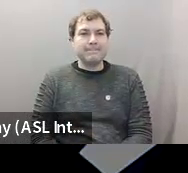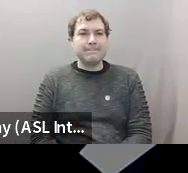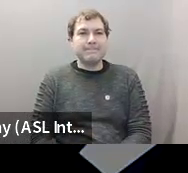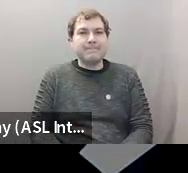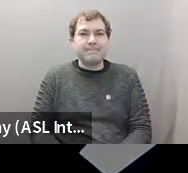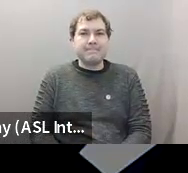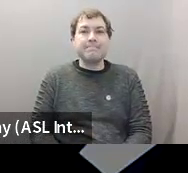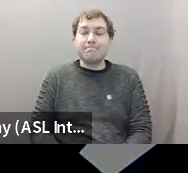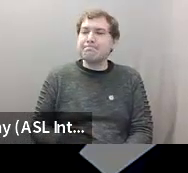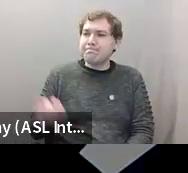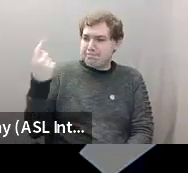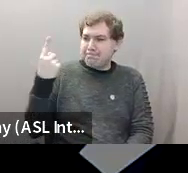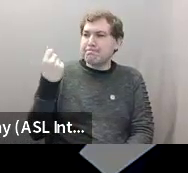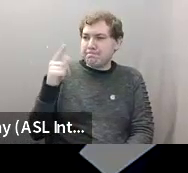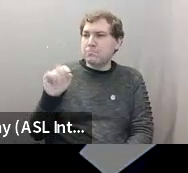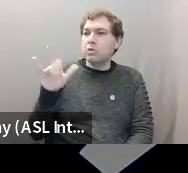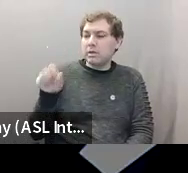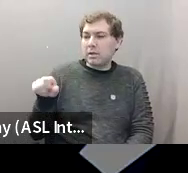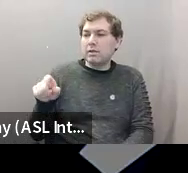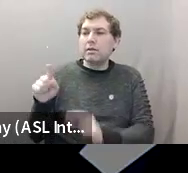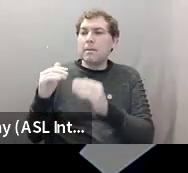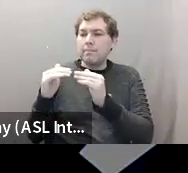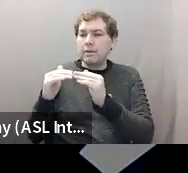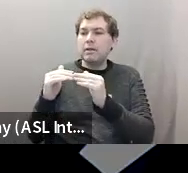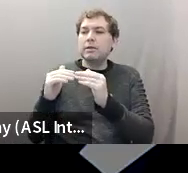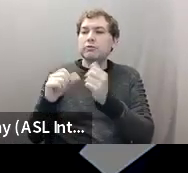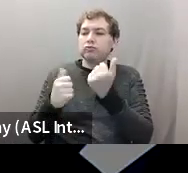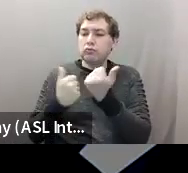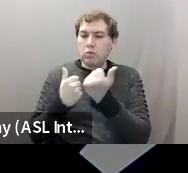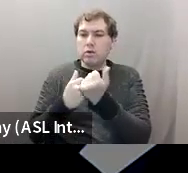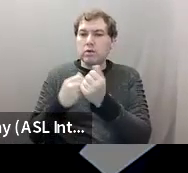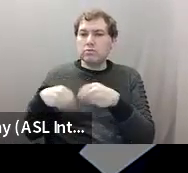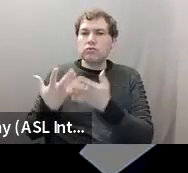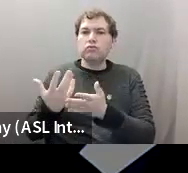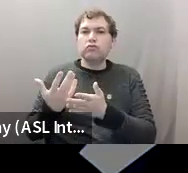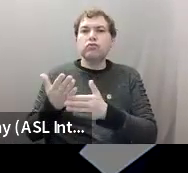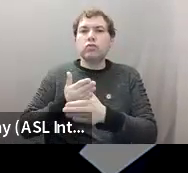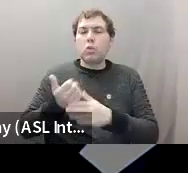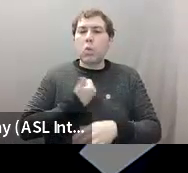Linda Pogue: It certainly does try. His support is about sharing our own experiences with others, so that